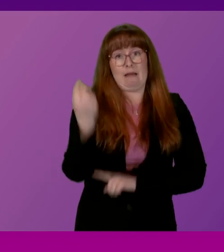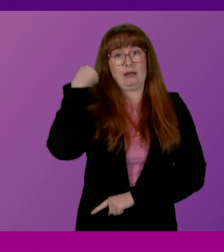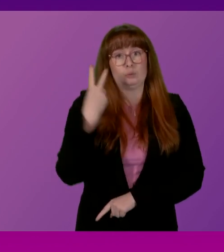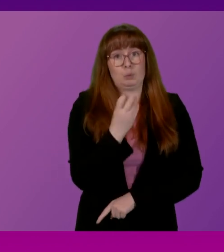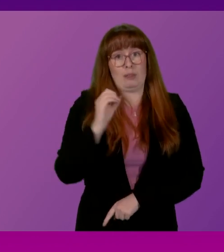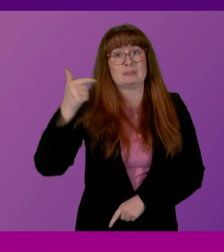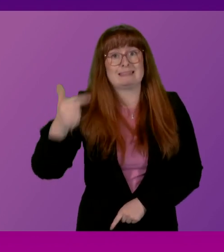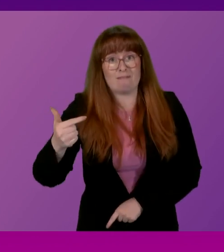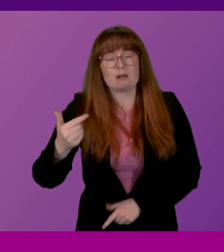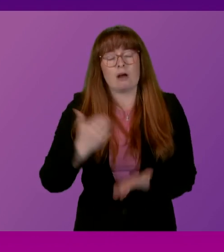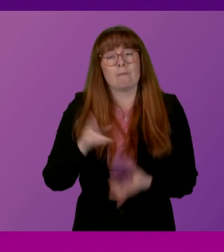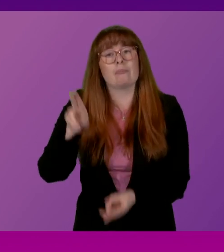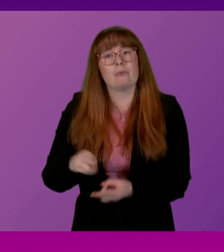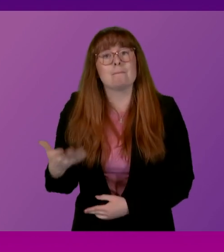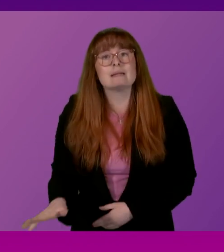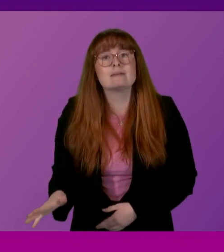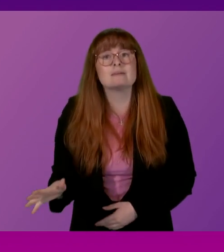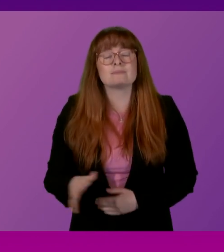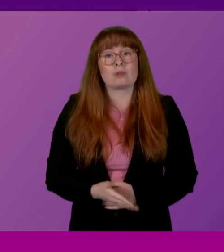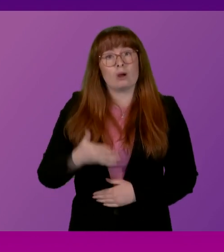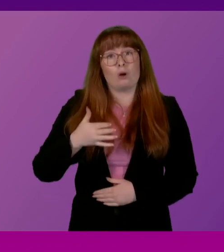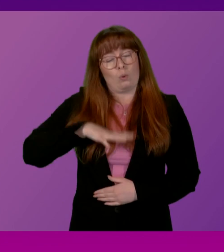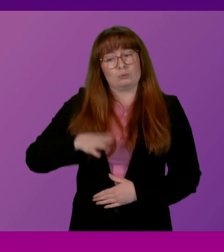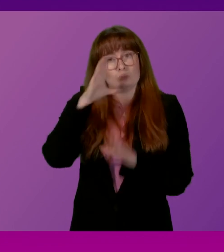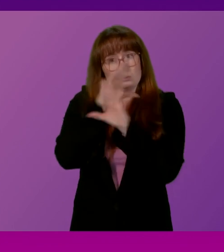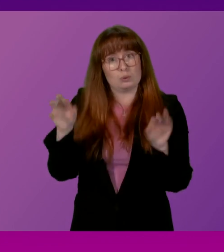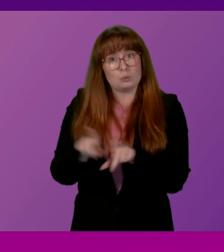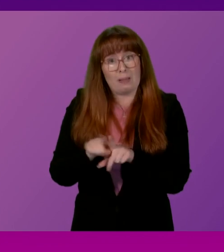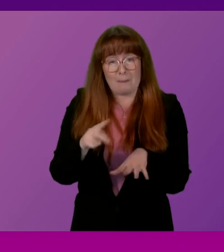They also want to make sure that their police officers are being paid well.